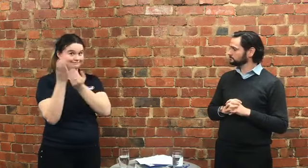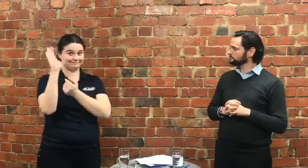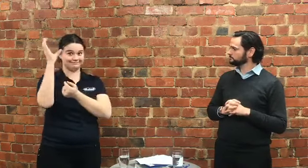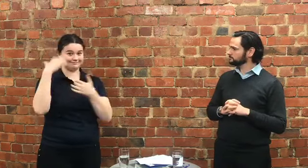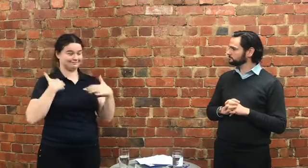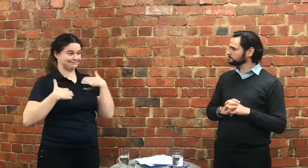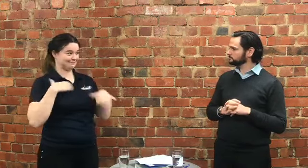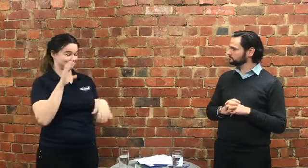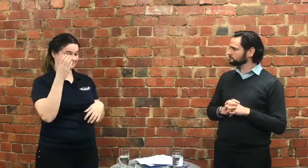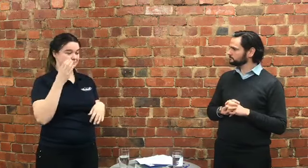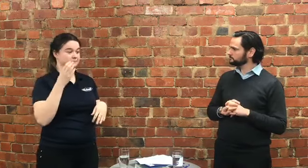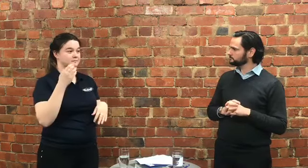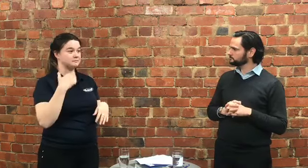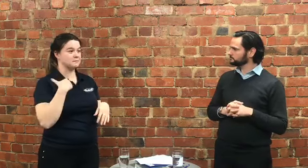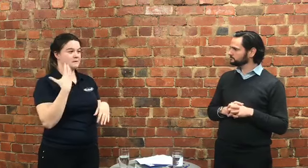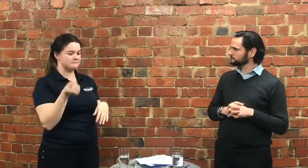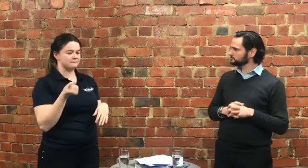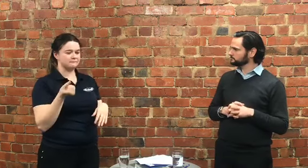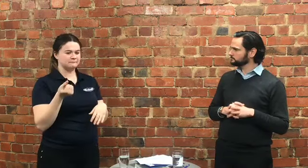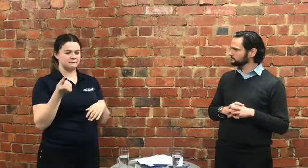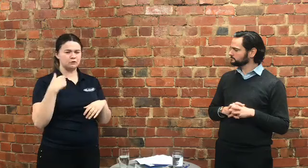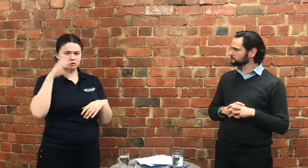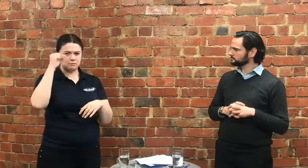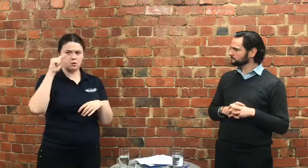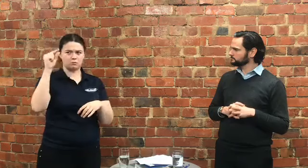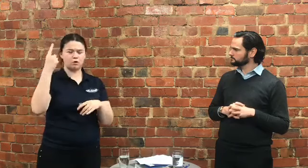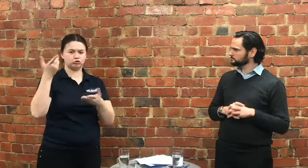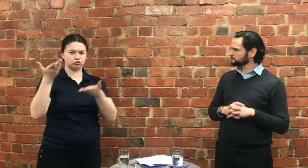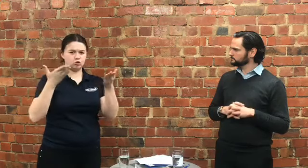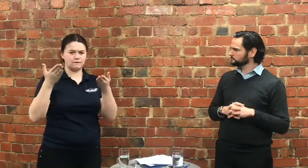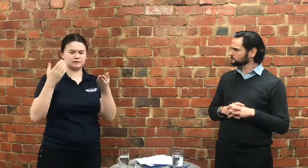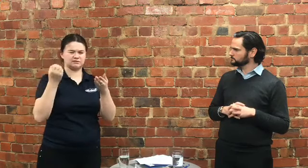I've applied for a plan, and then I've received the plan,